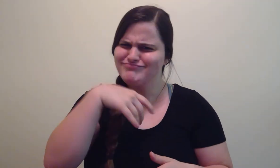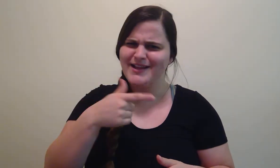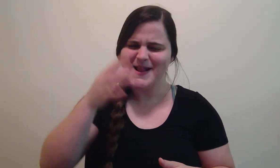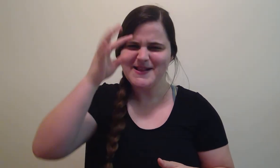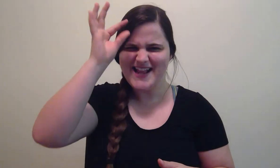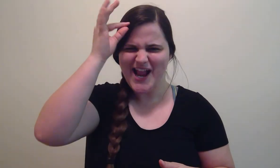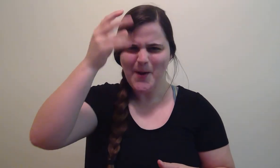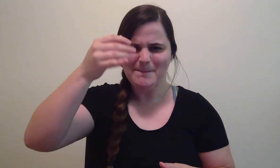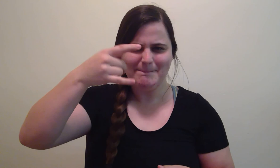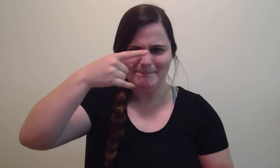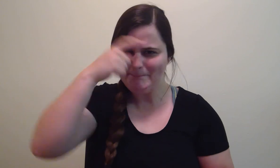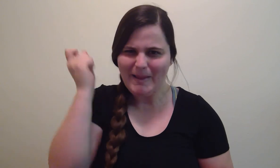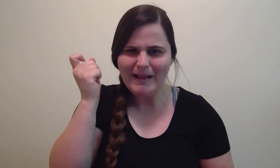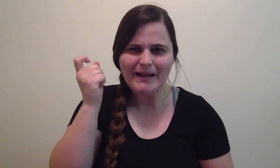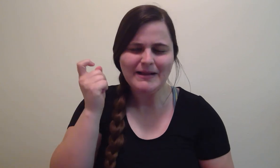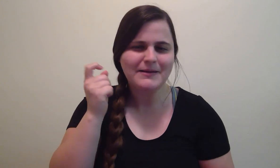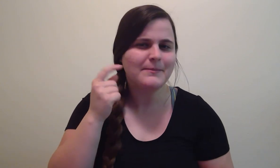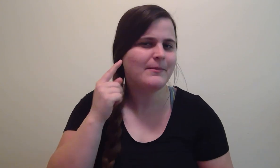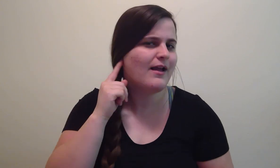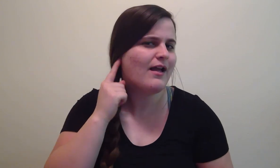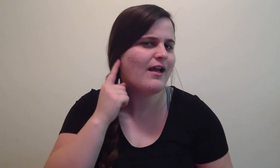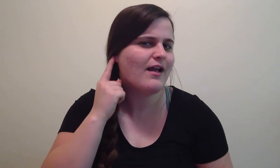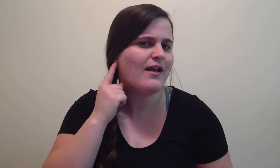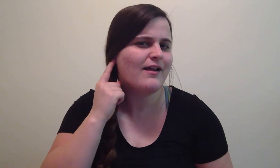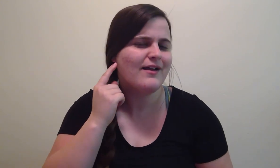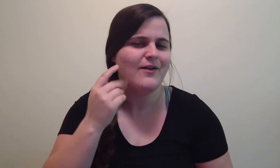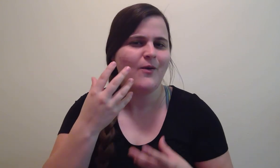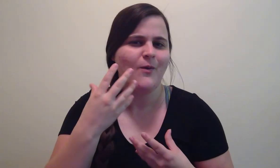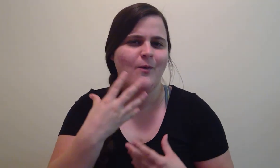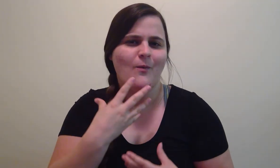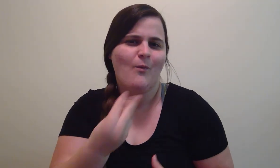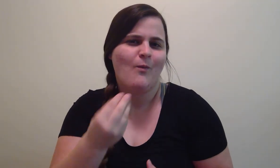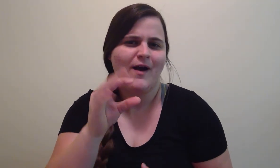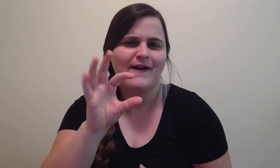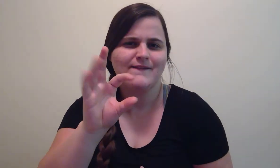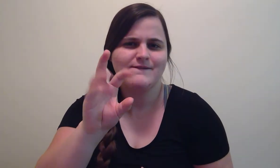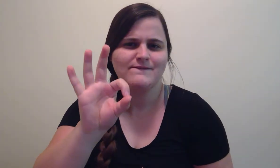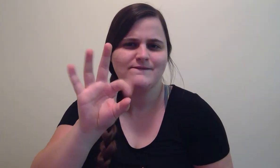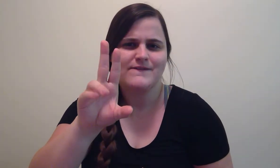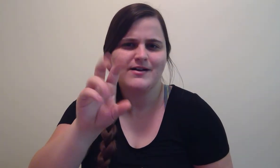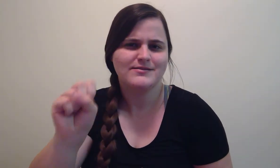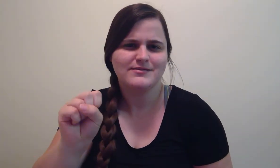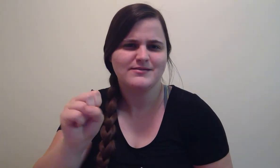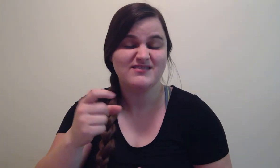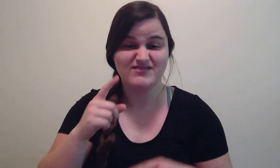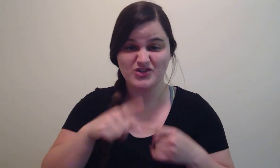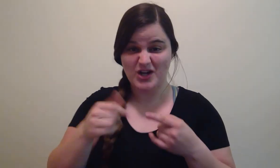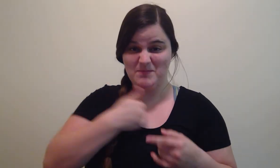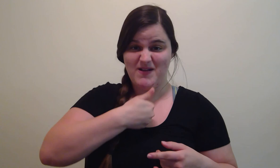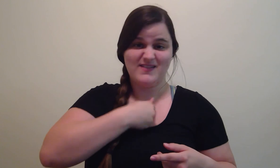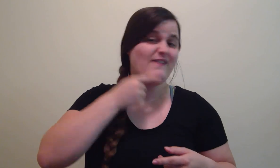How does a boy with such black hair wind up with blond ear fuzz? What's it doing there, anyway?